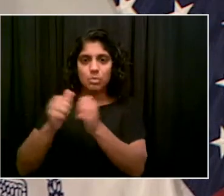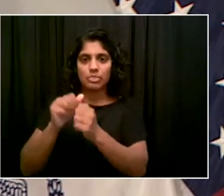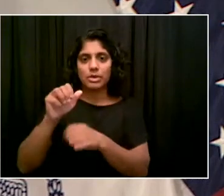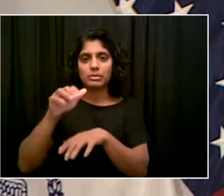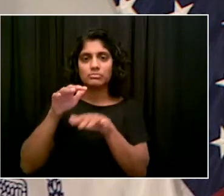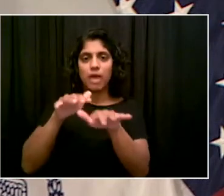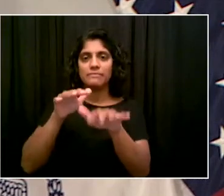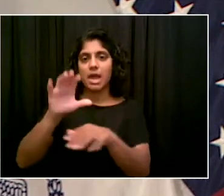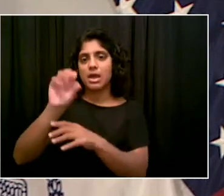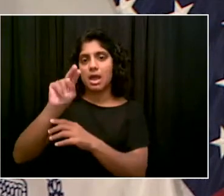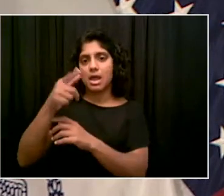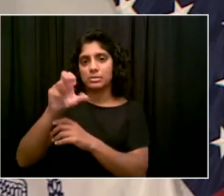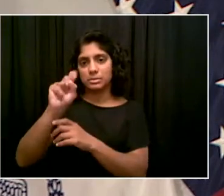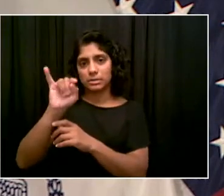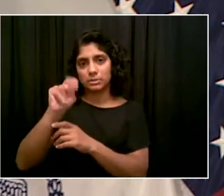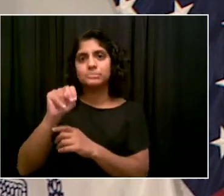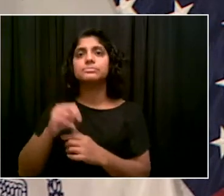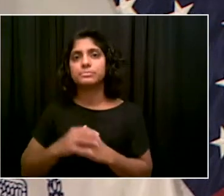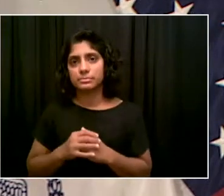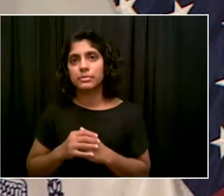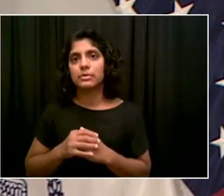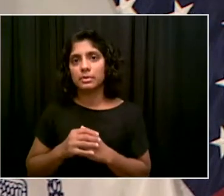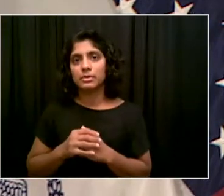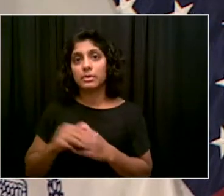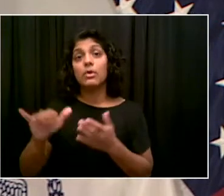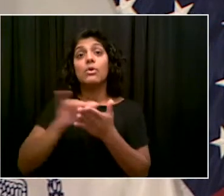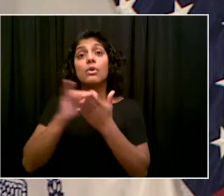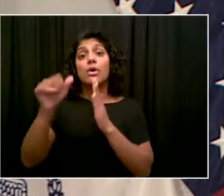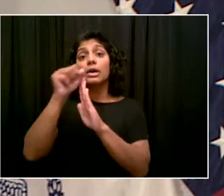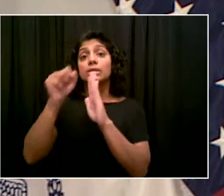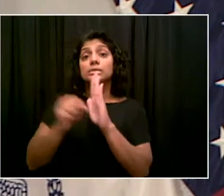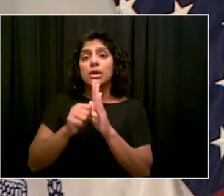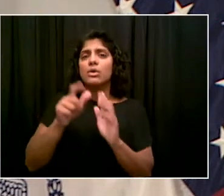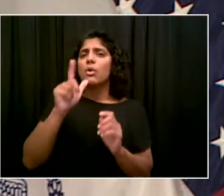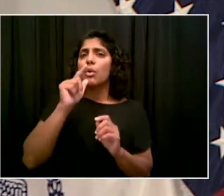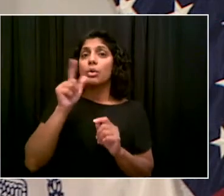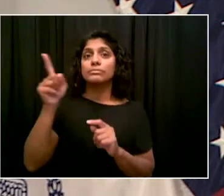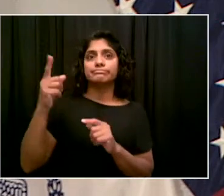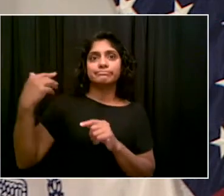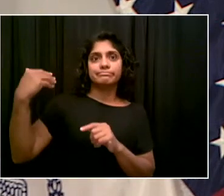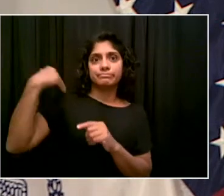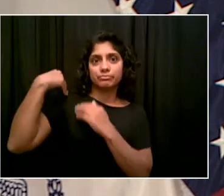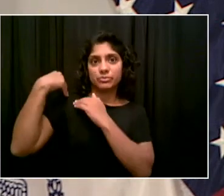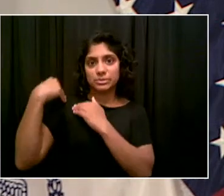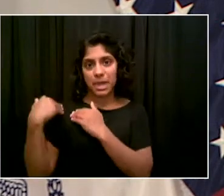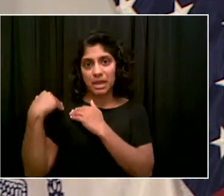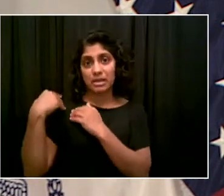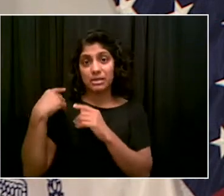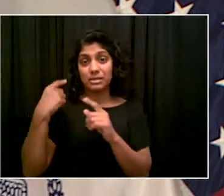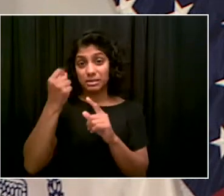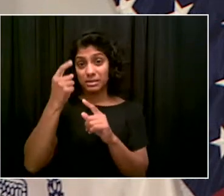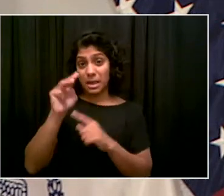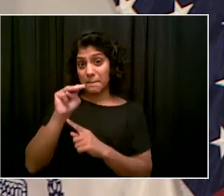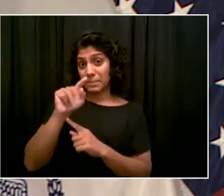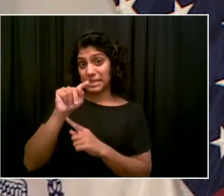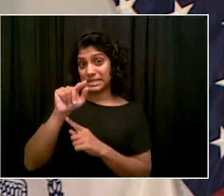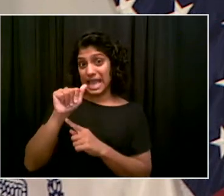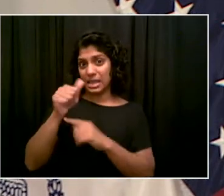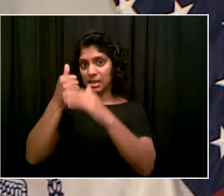HE MADE IT EASY FOR THE STATE AND THE MTA TO DO WHAT THEY NEED TO DO FOR CONGESTION PRICING. IT IS TIME TO GET IN GEAR NAD GET CONGESTION PRICINBG ECAUSE